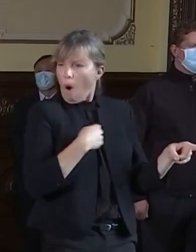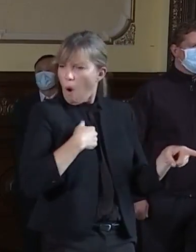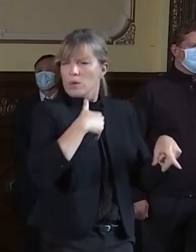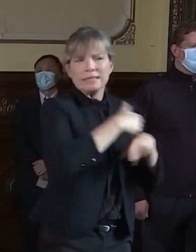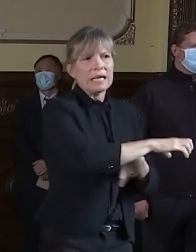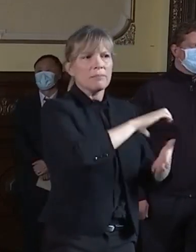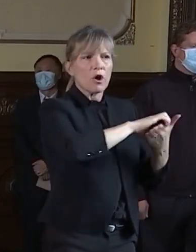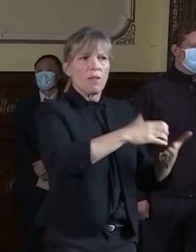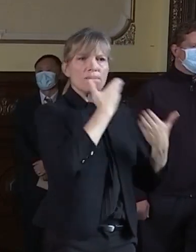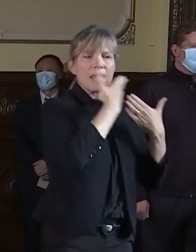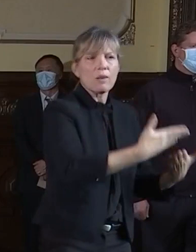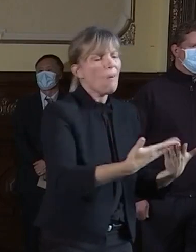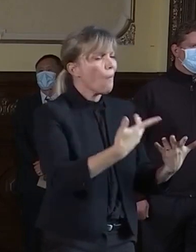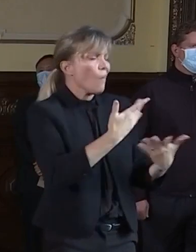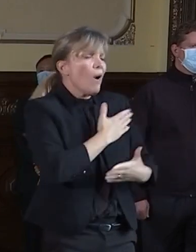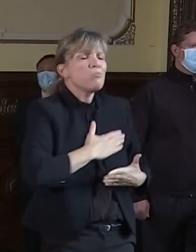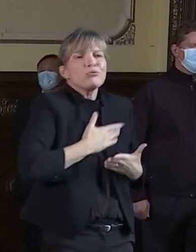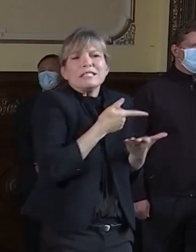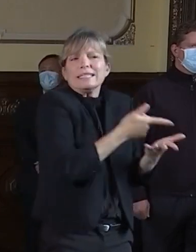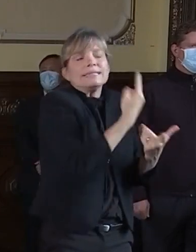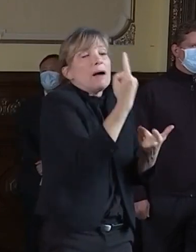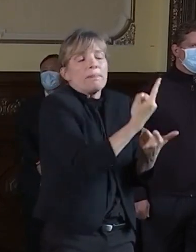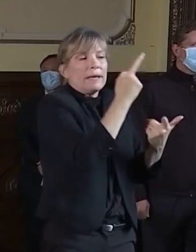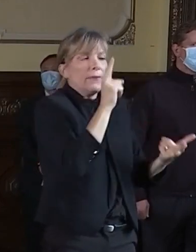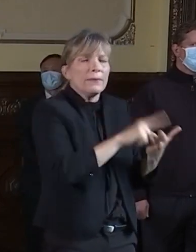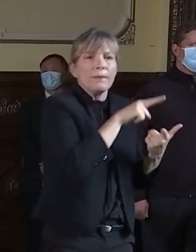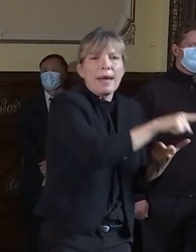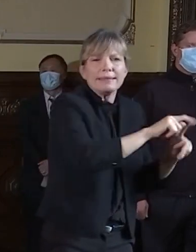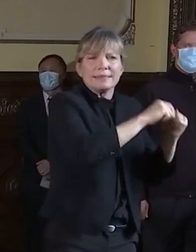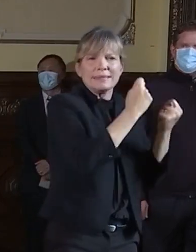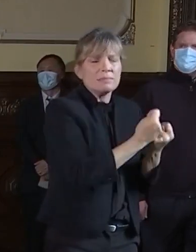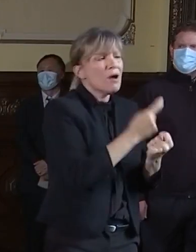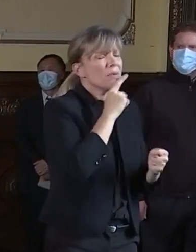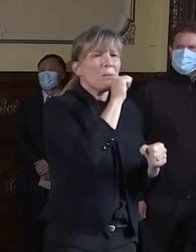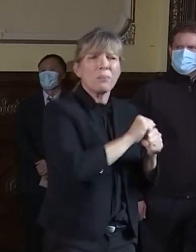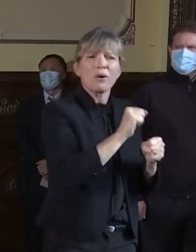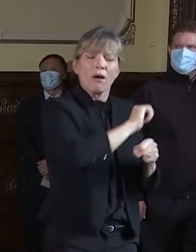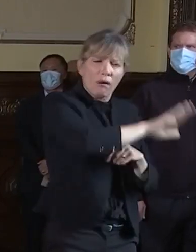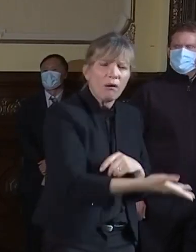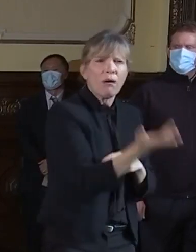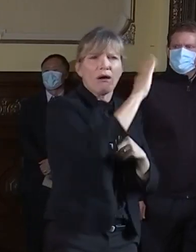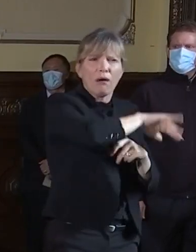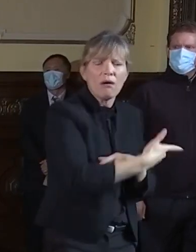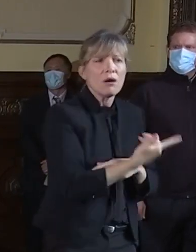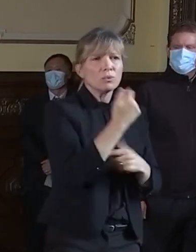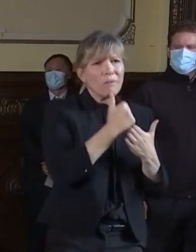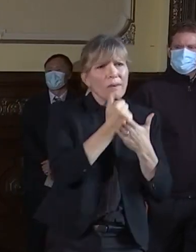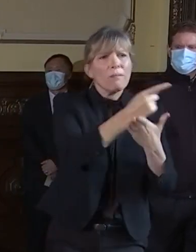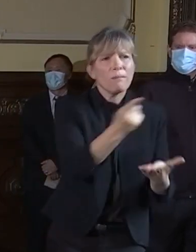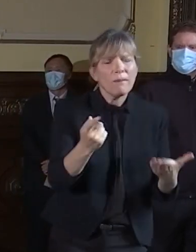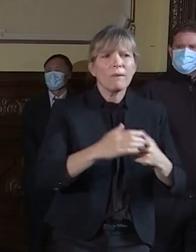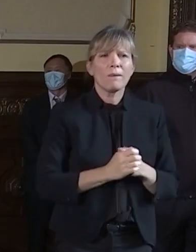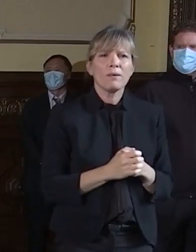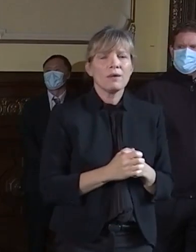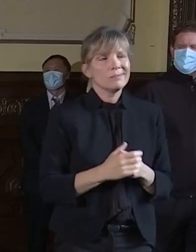HEALTH DEPARTMENT AND SEND A CARD OF THANKS FOR SOME OTHER APPRECIATION GESTURE TO THE PUBLIC HEALTH TEAM THAT'S